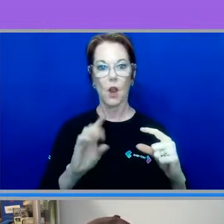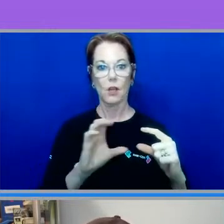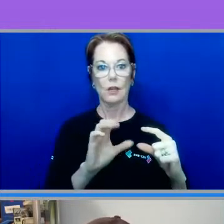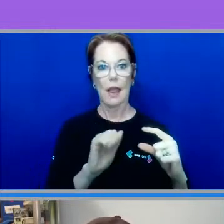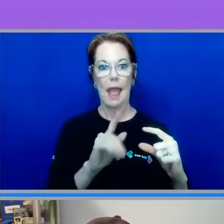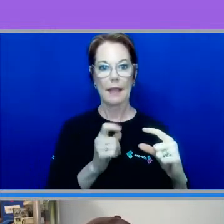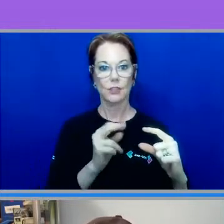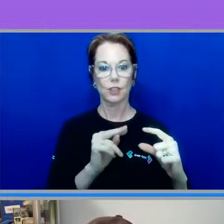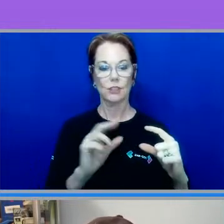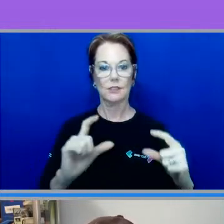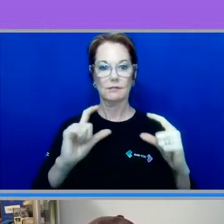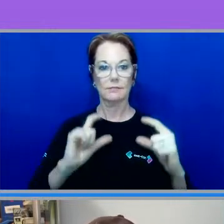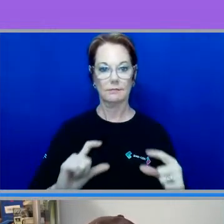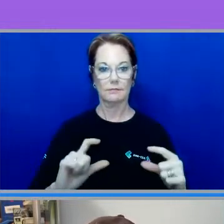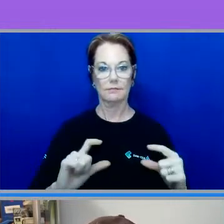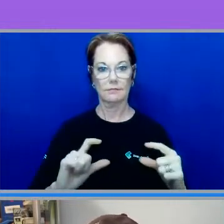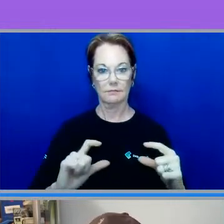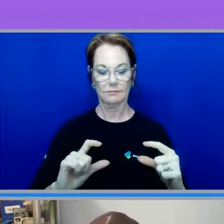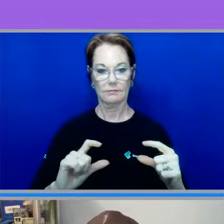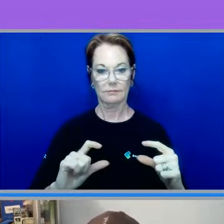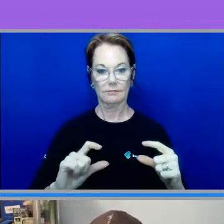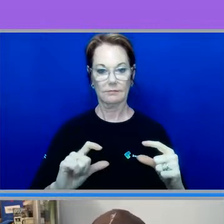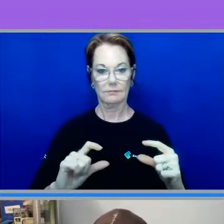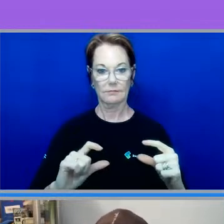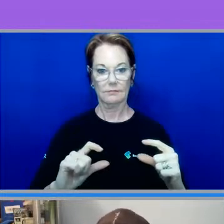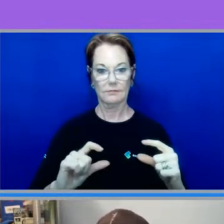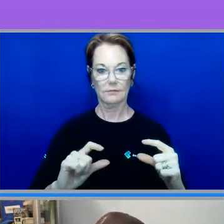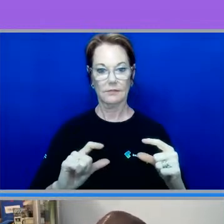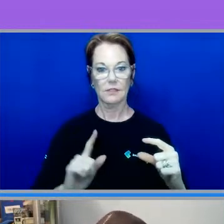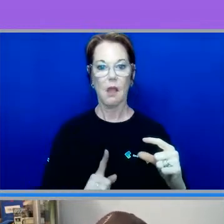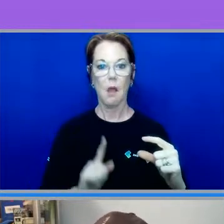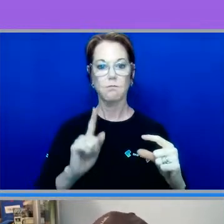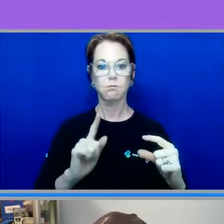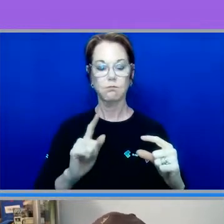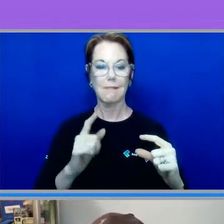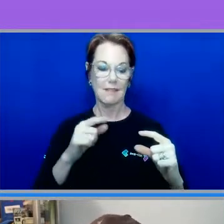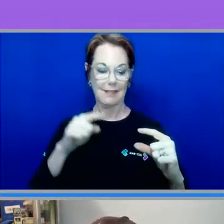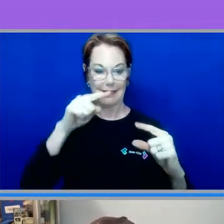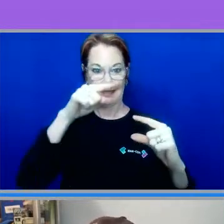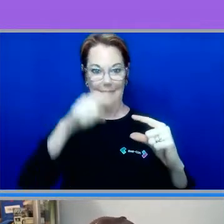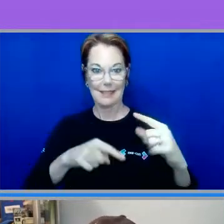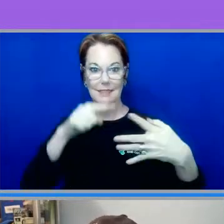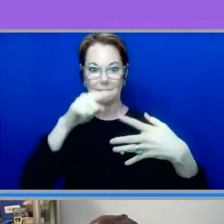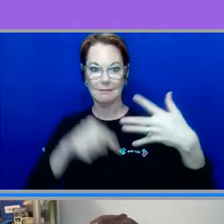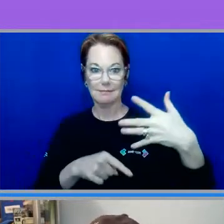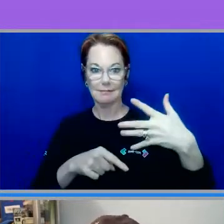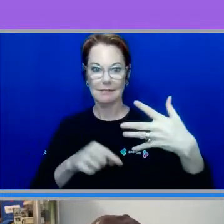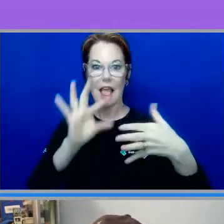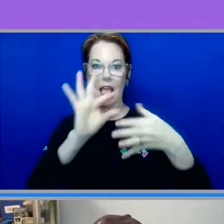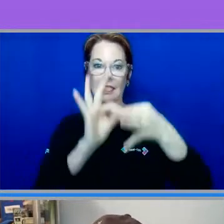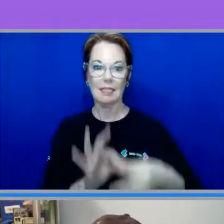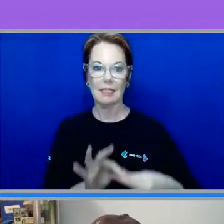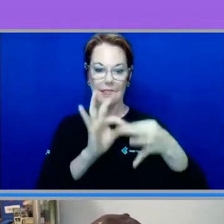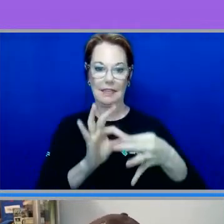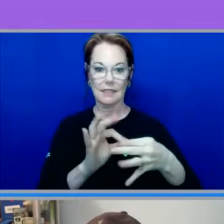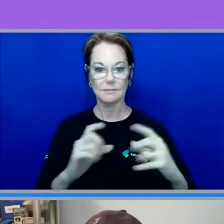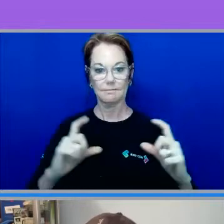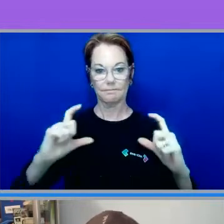I've got card actions. And I want to be able to lint these different components. Right.